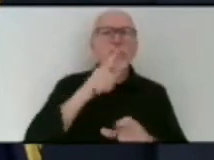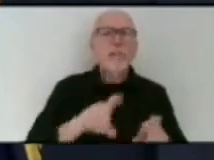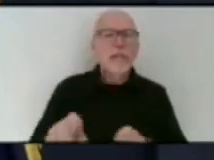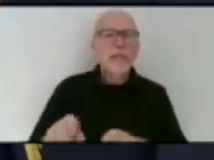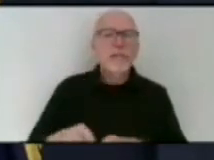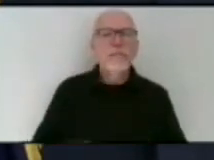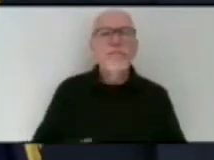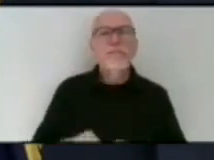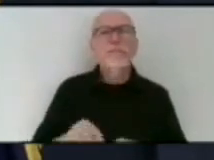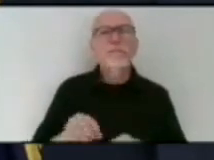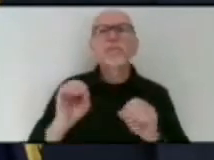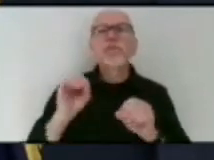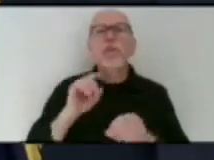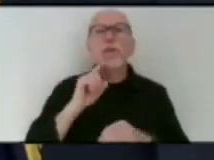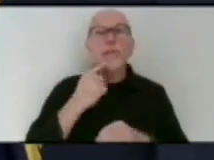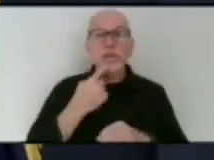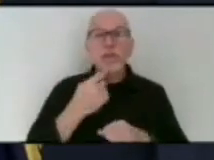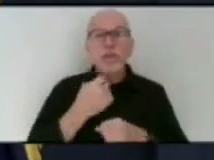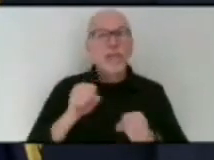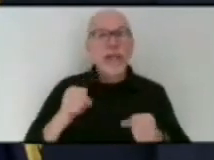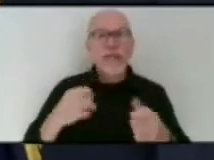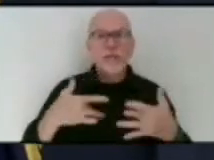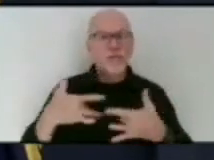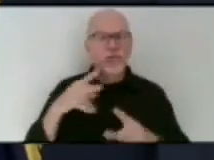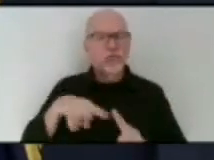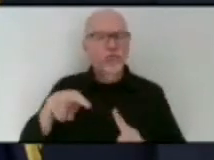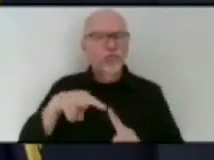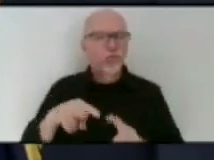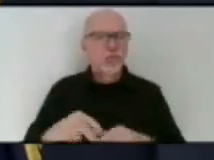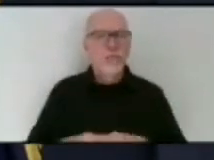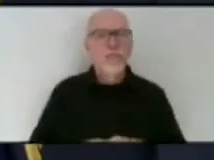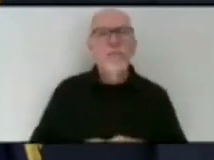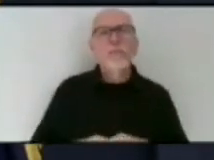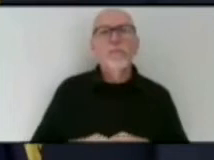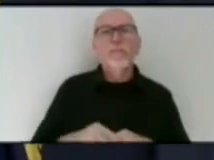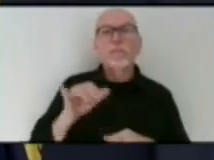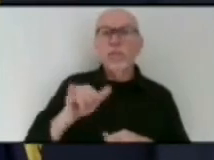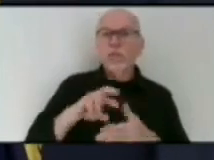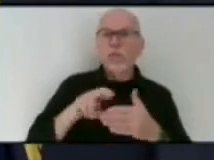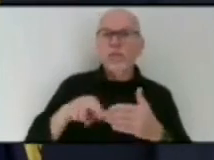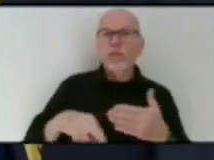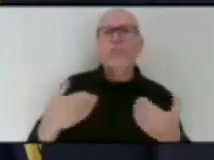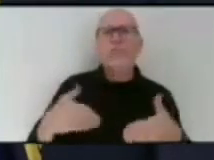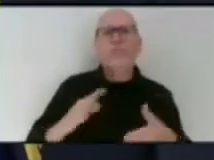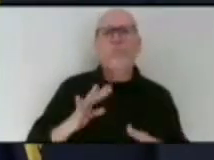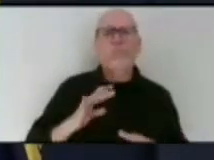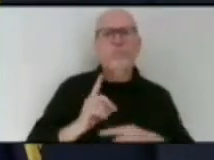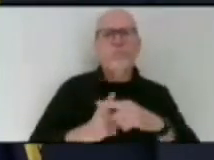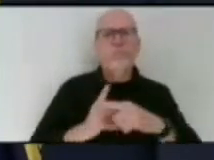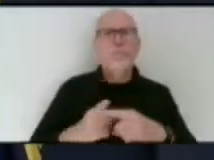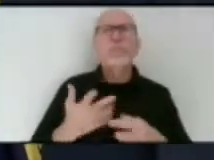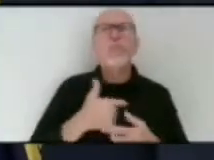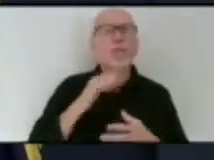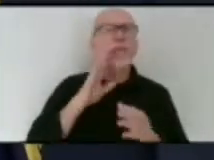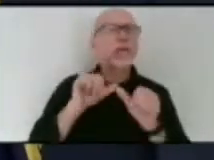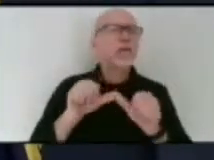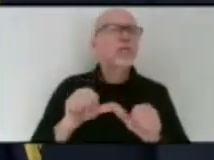serious safety concerns were observed. These results are extremely encouraging and we will continue to evaluate the results when the emergency use